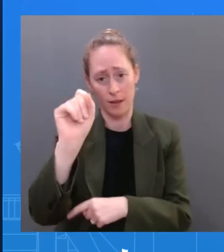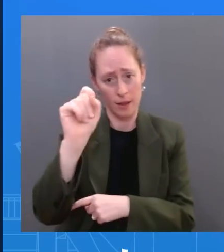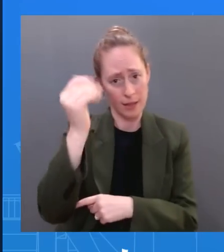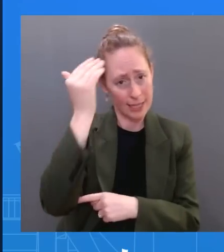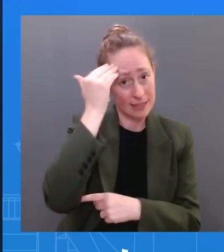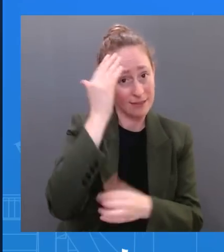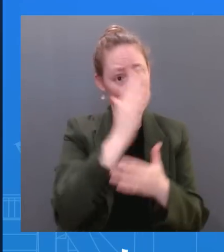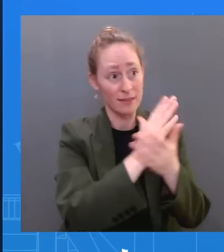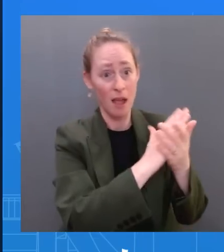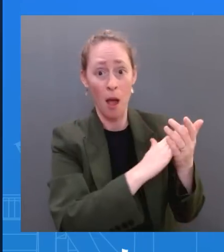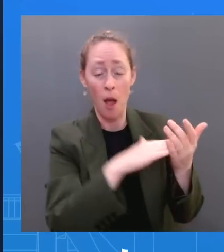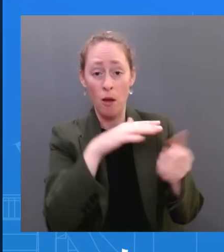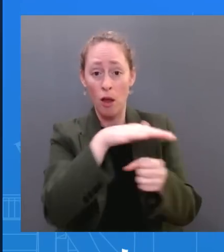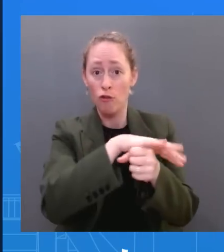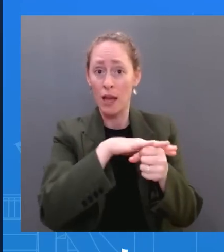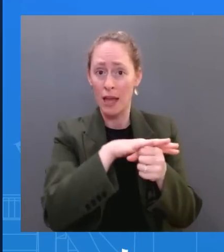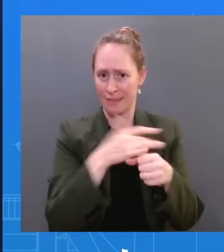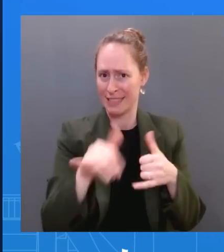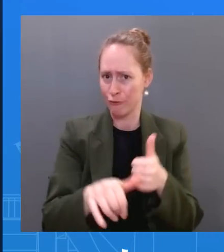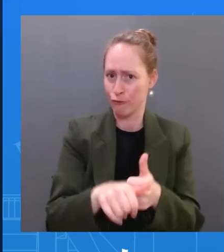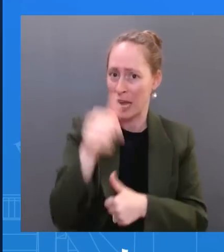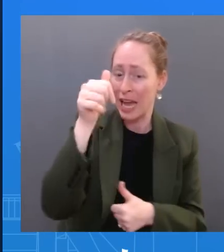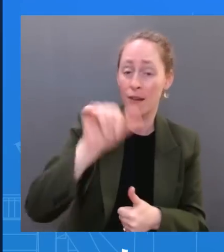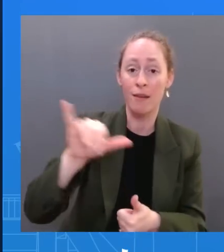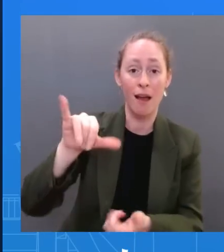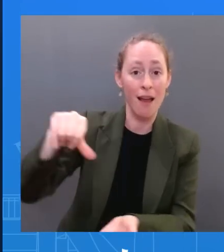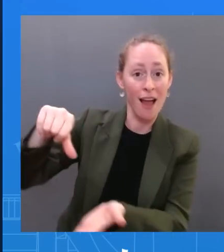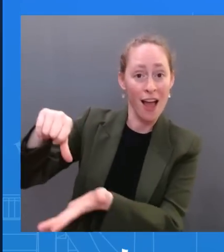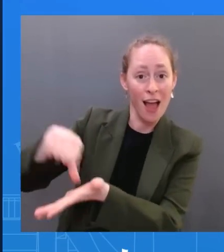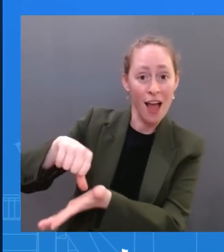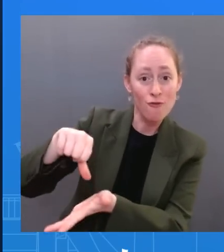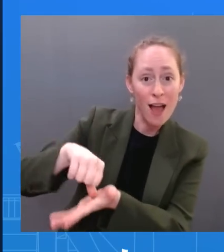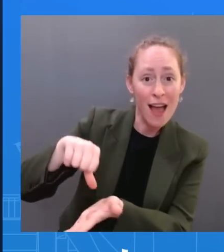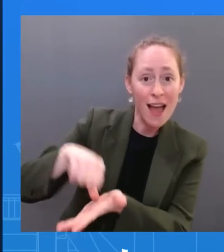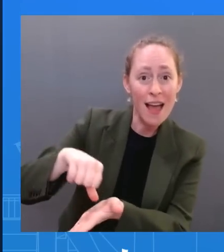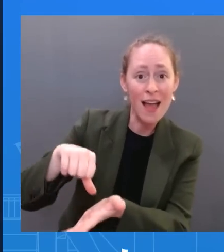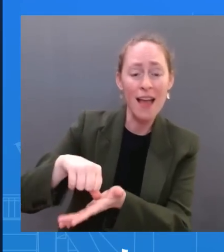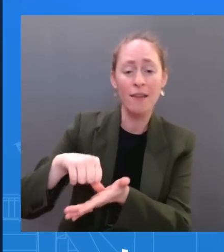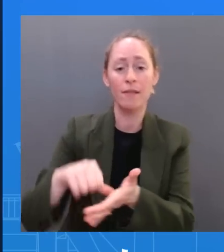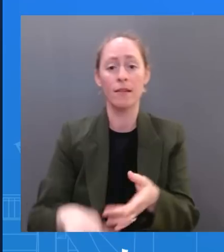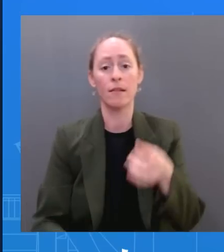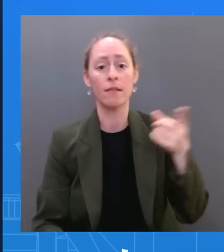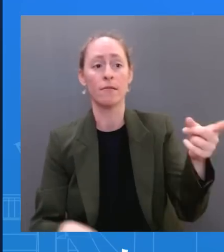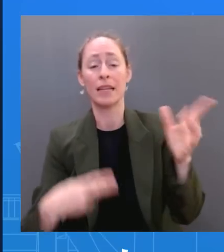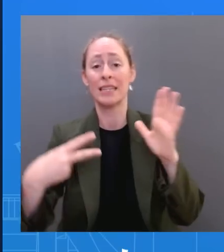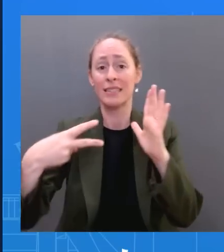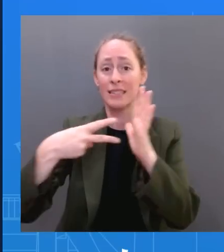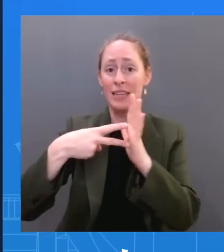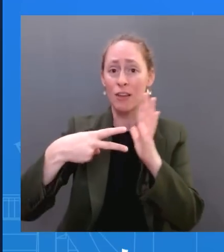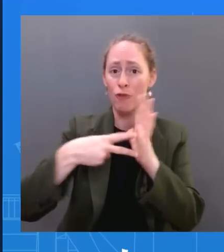challenges to human rights and human freedom. This is why the President believes there is no substitute